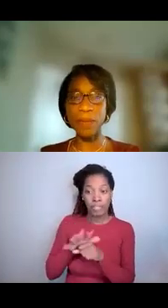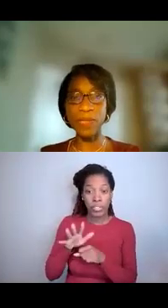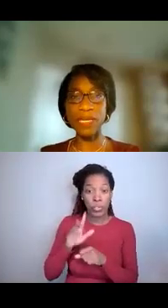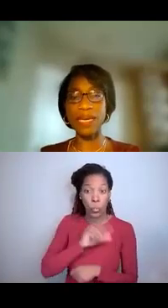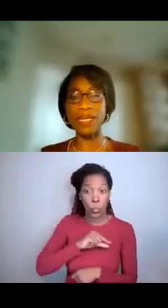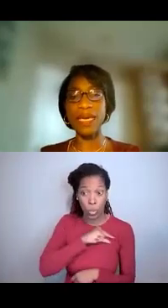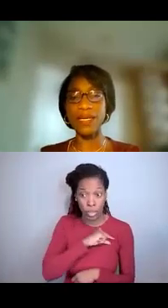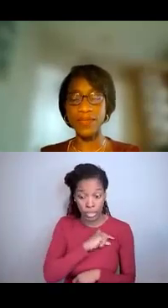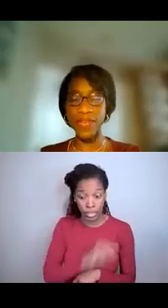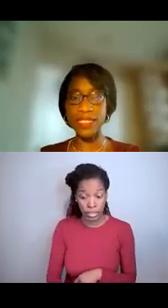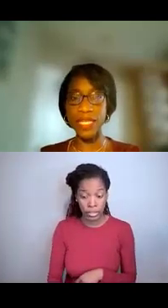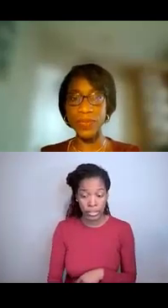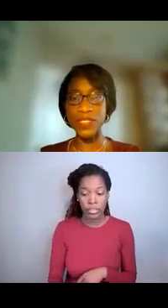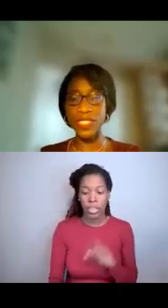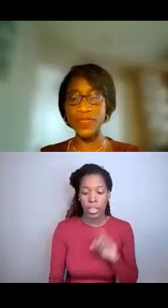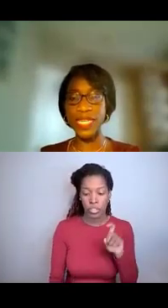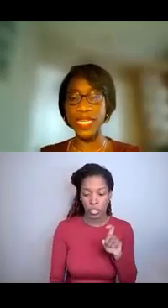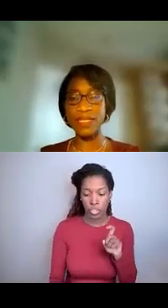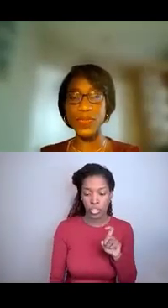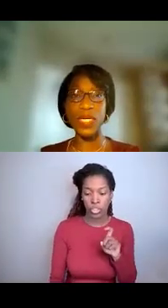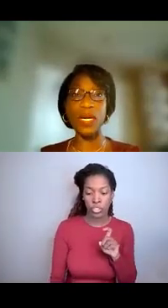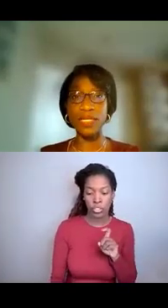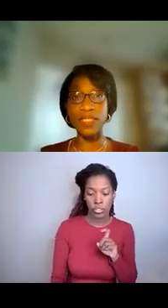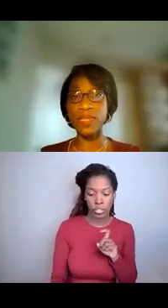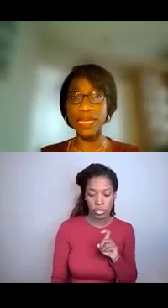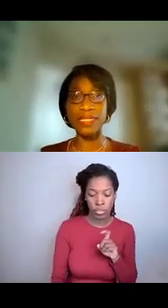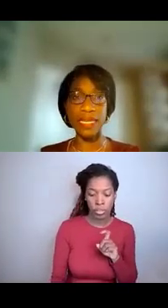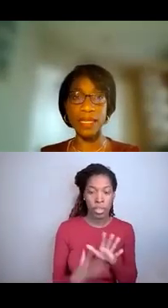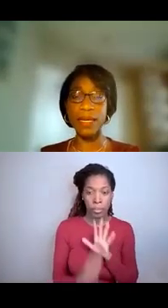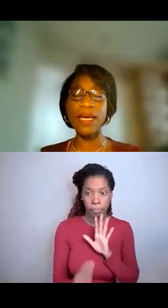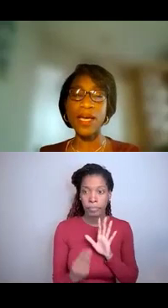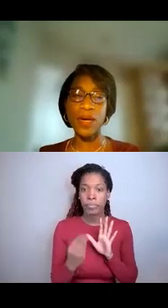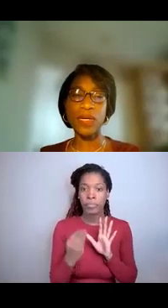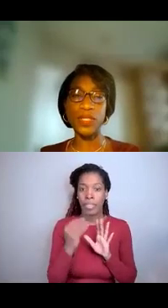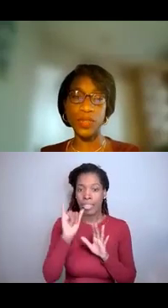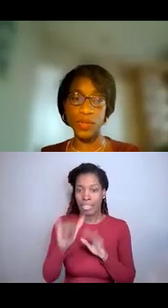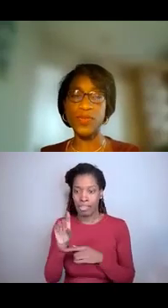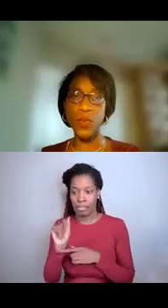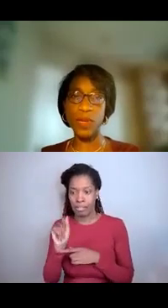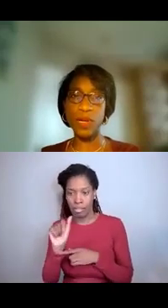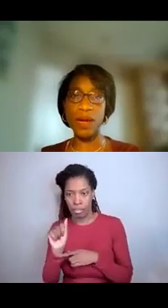to replicate and validate research findings regardless of whether that data are used for